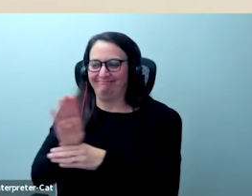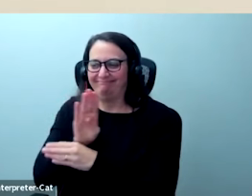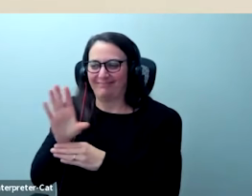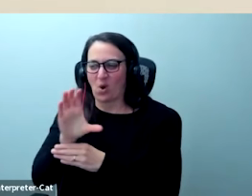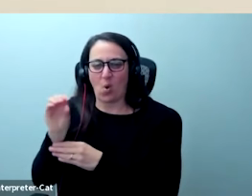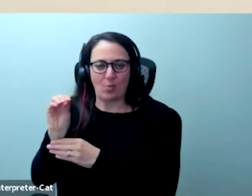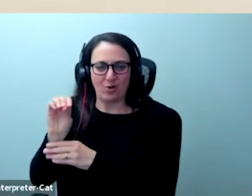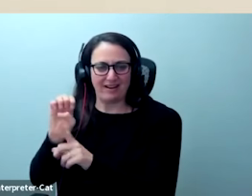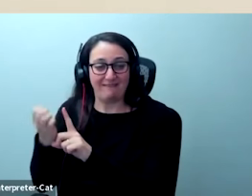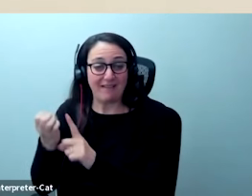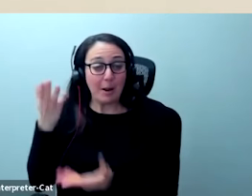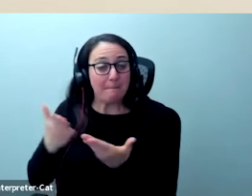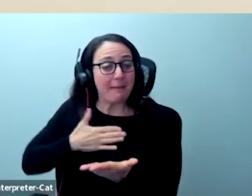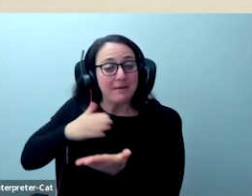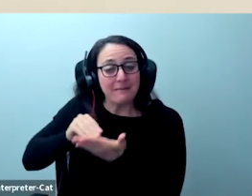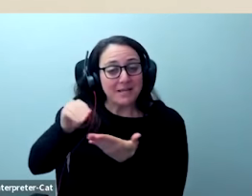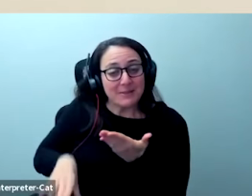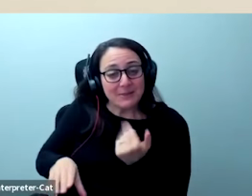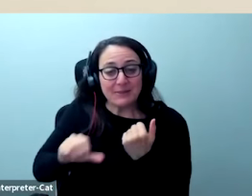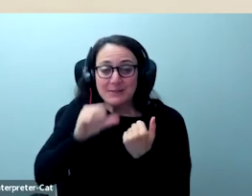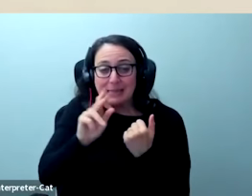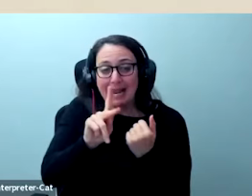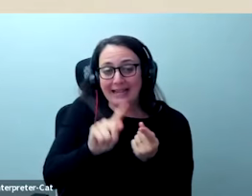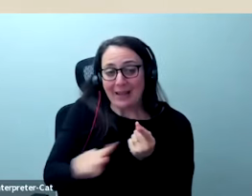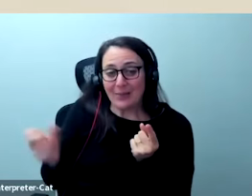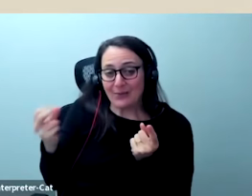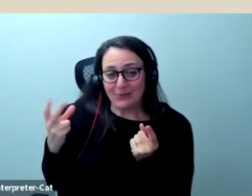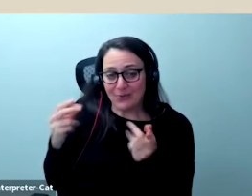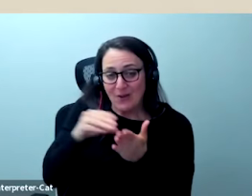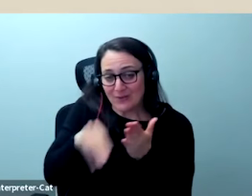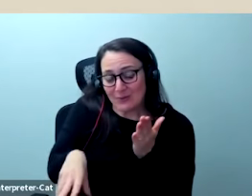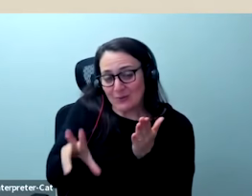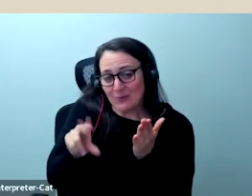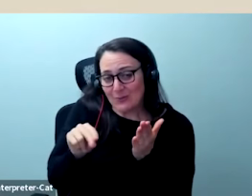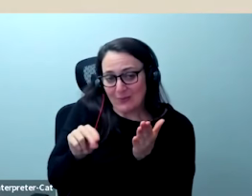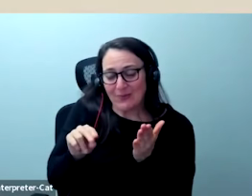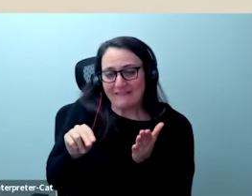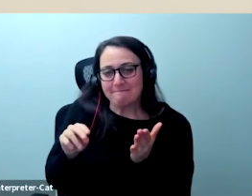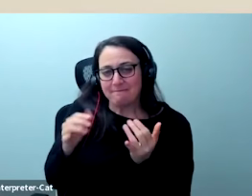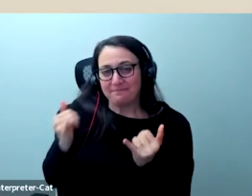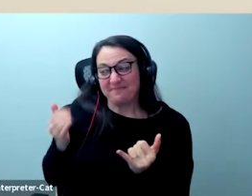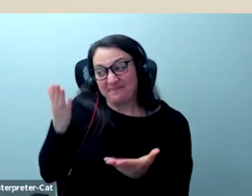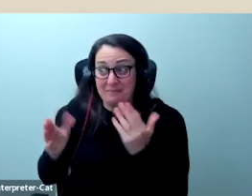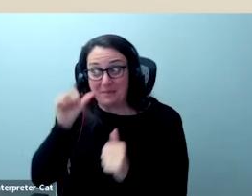So my students might not be my K through 12 students that I've been used to having, they might be adults,